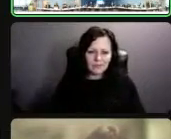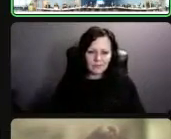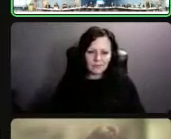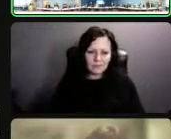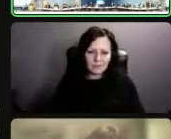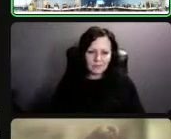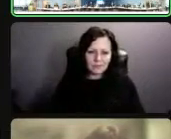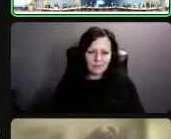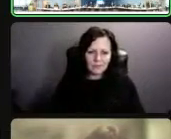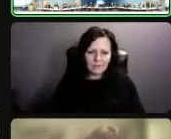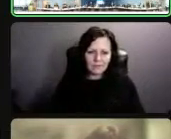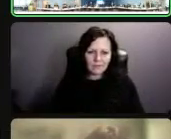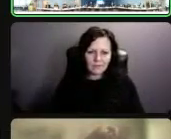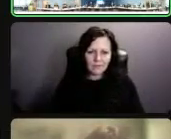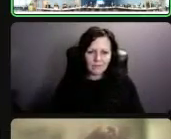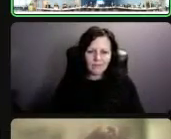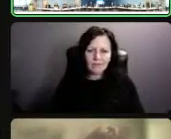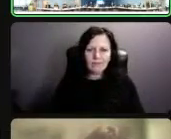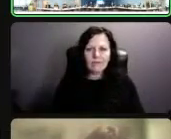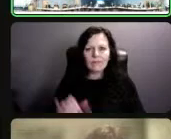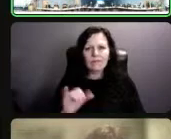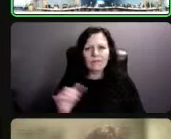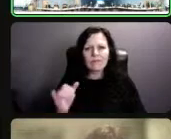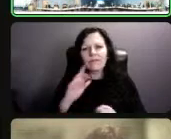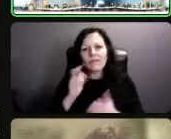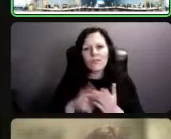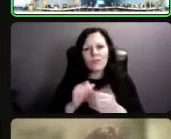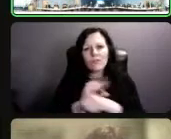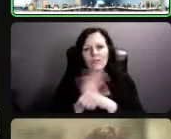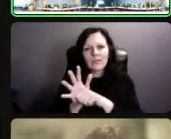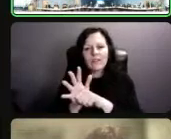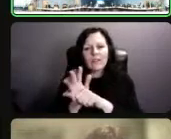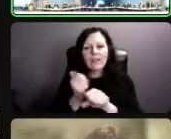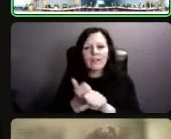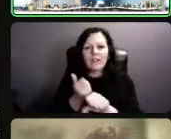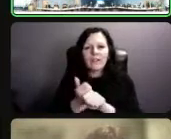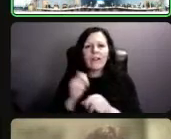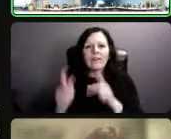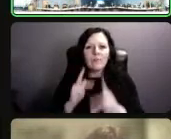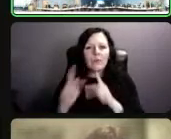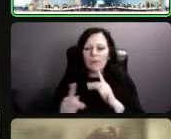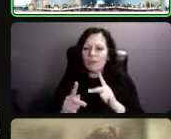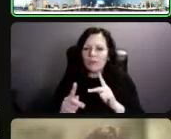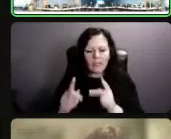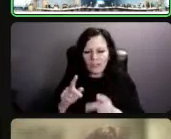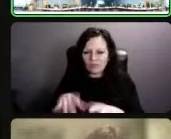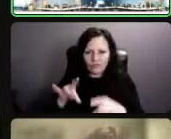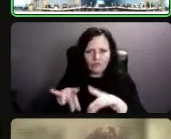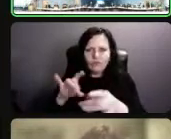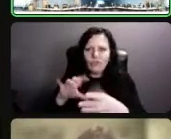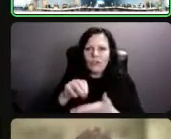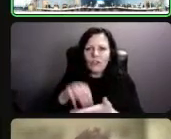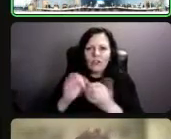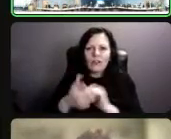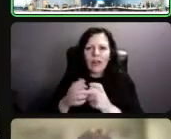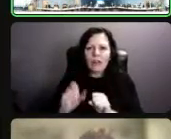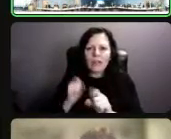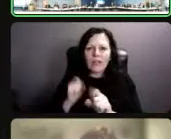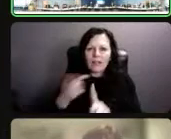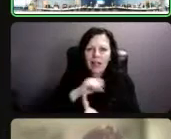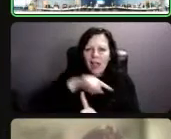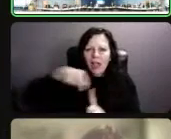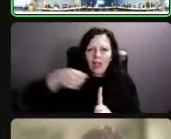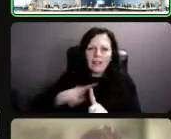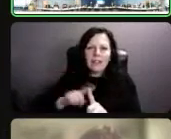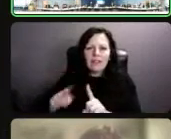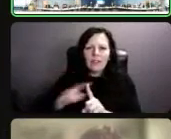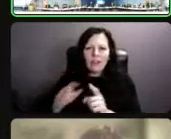IT ALSO SEEMS LIKE THROUGH